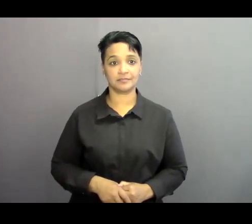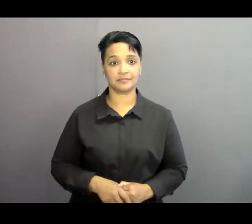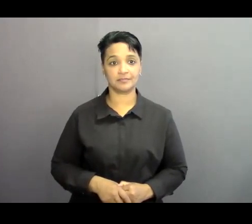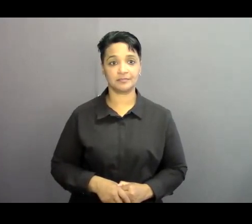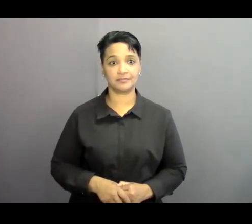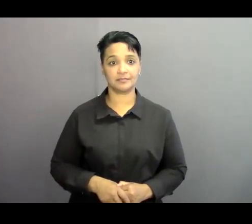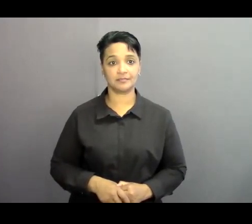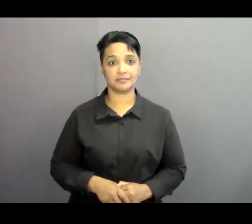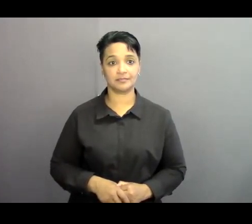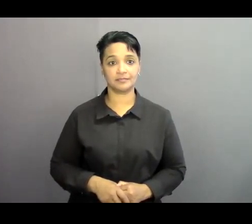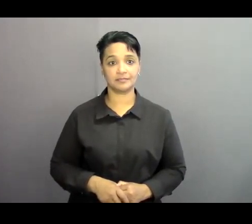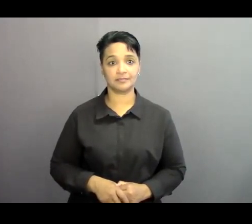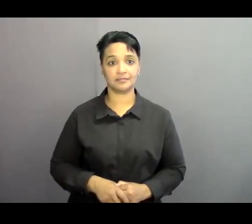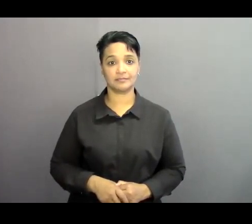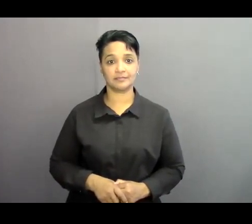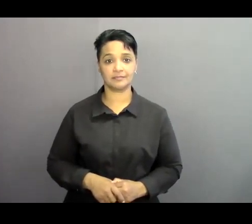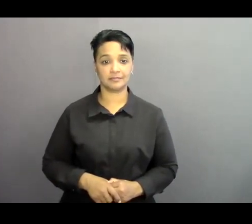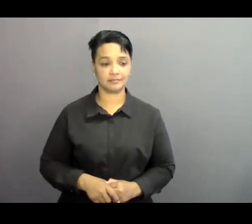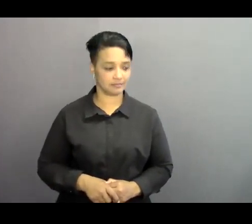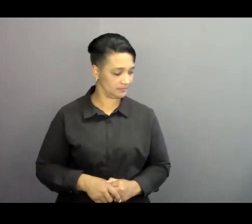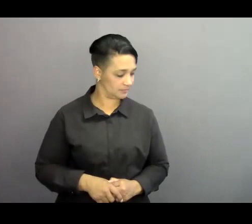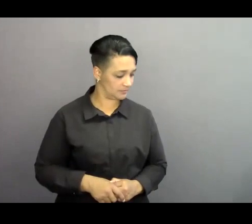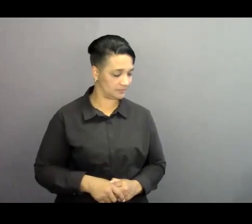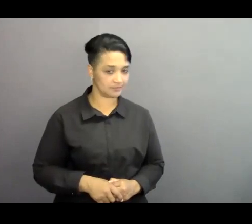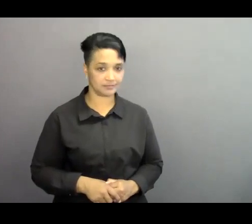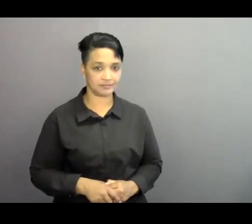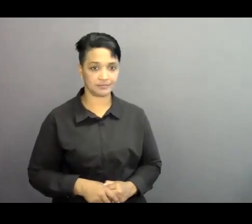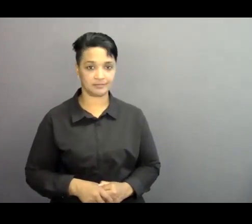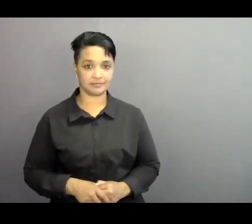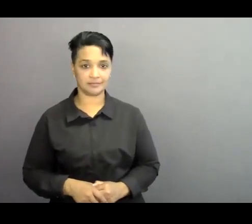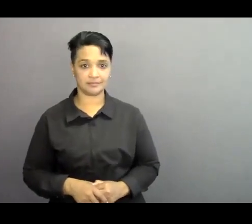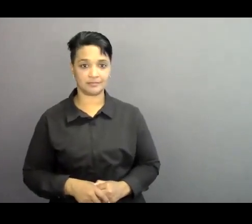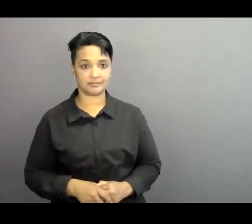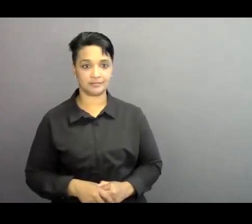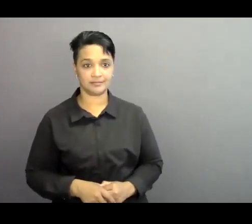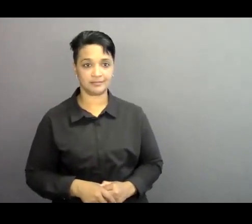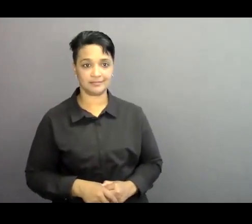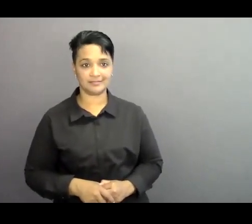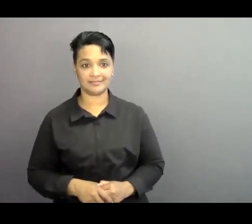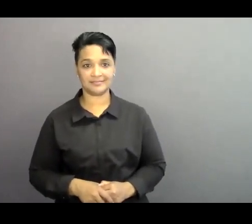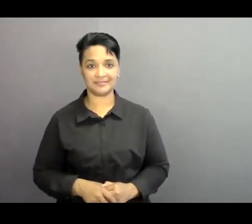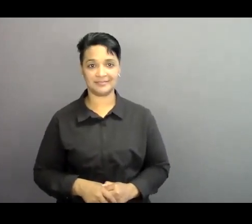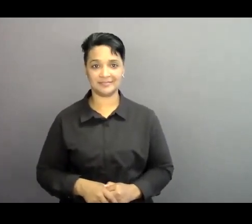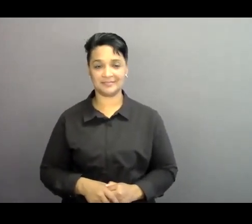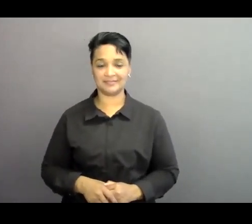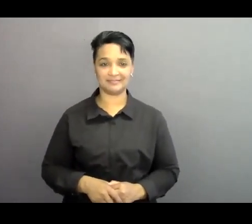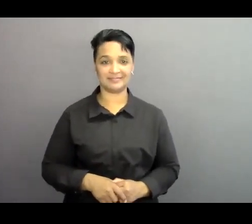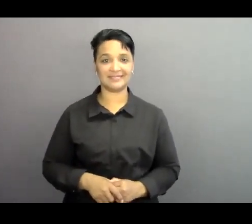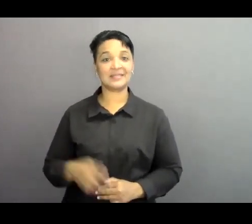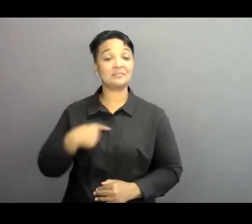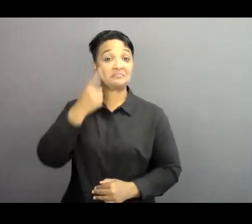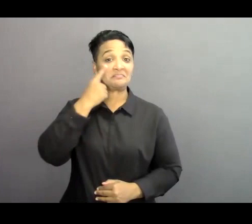The schedule is the same as what you've received. I see Chrissy has put a question in the chat